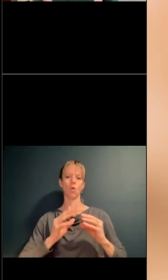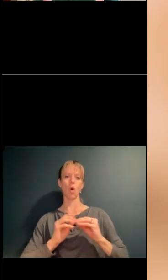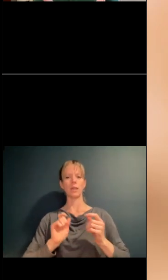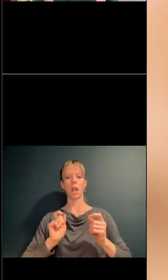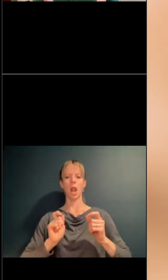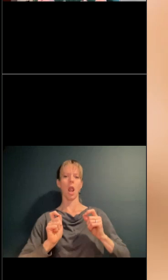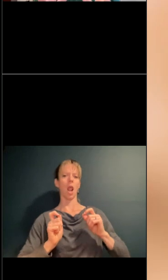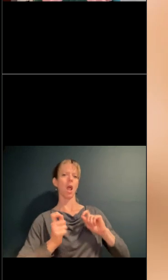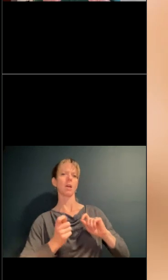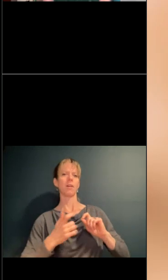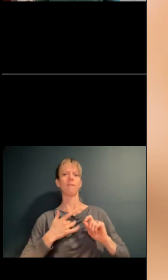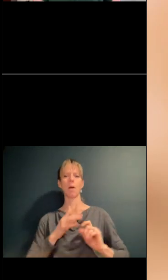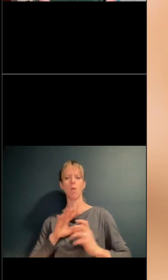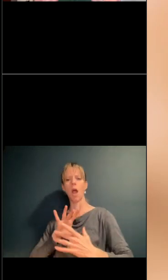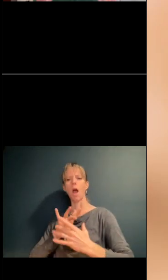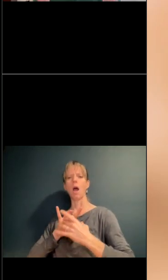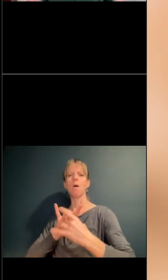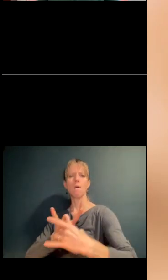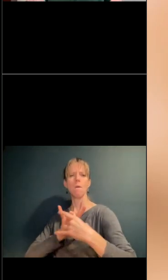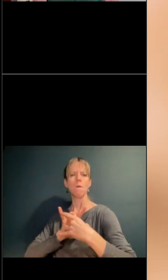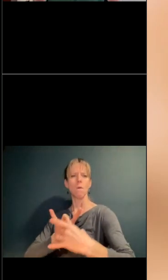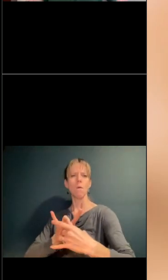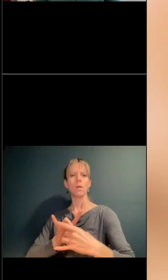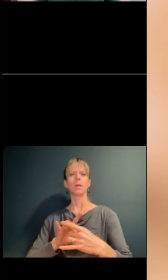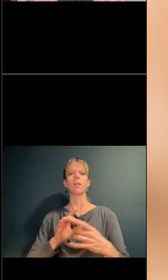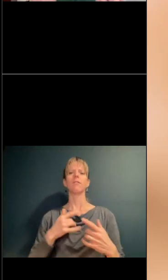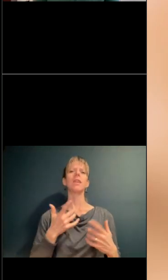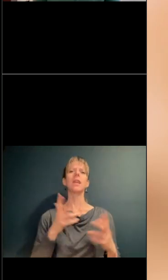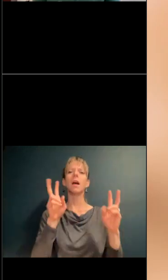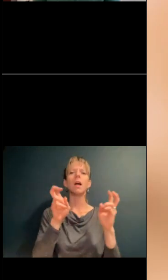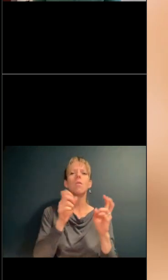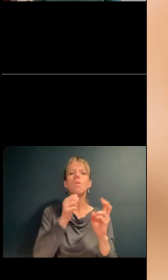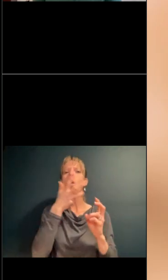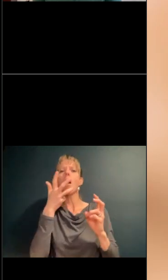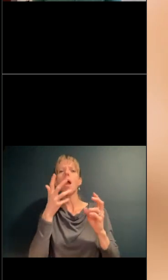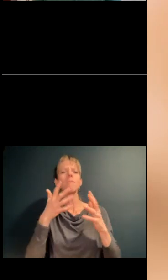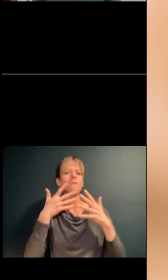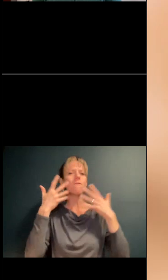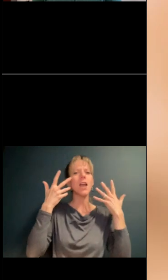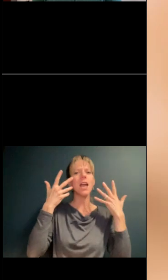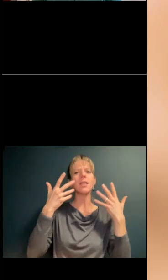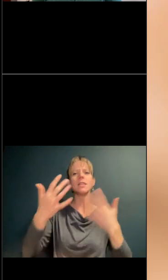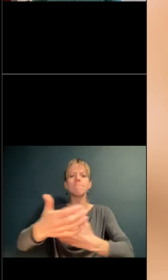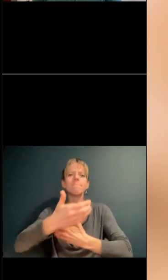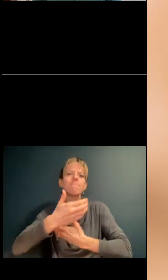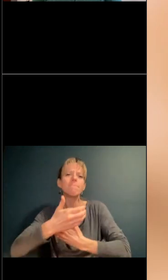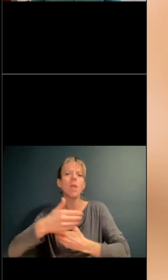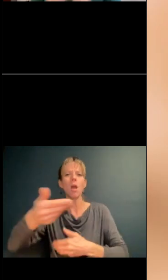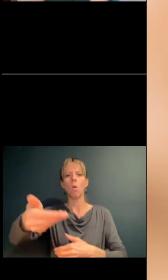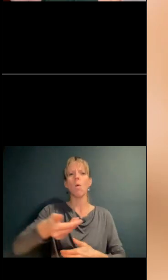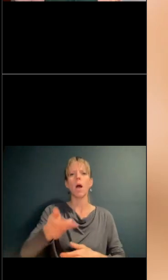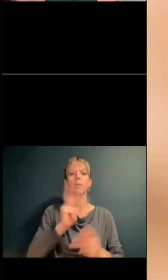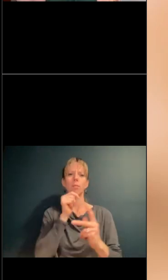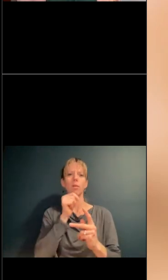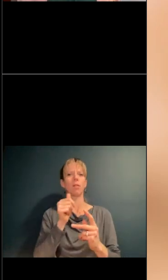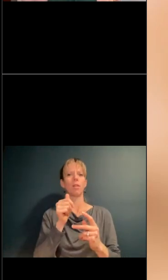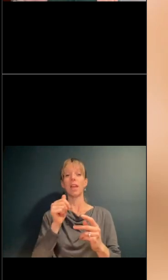really just wonderful, warm embrace, and welcome of individuals of all abilities.